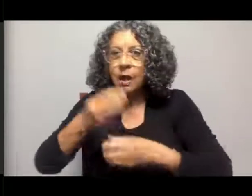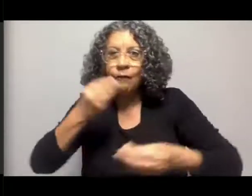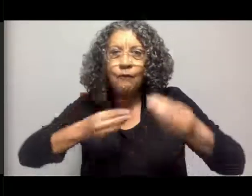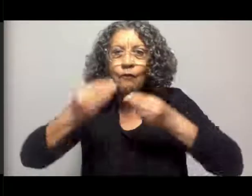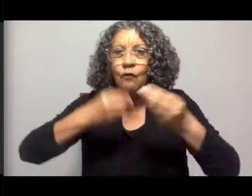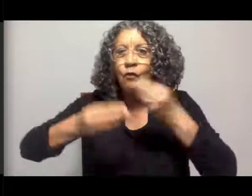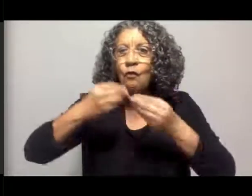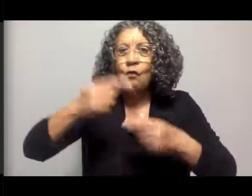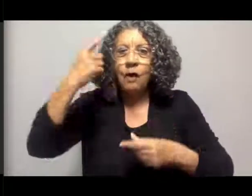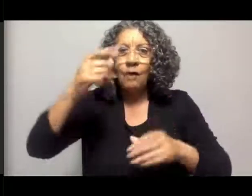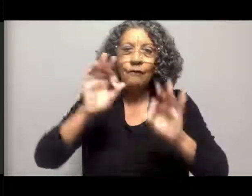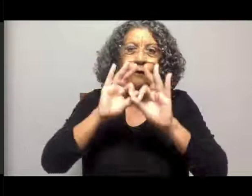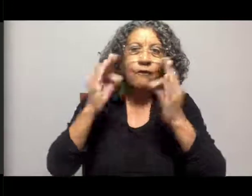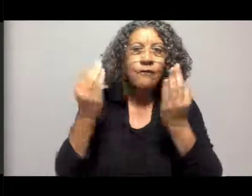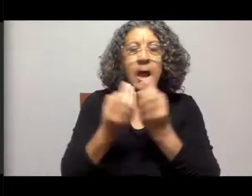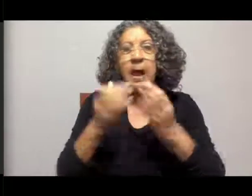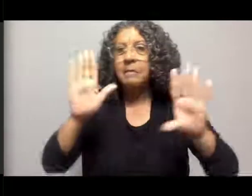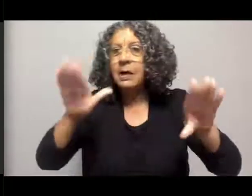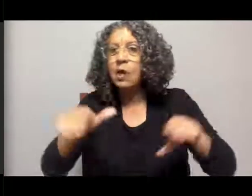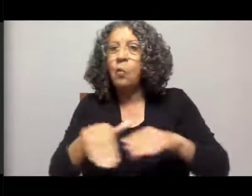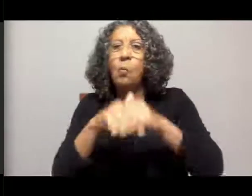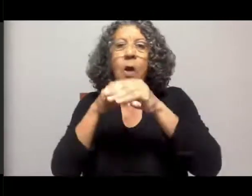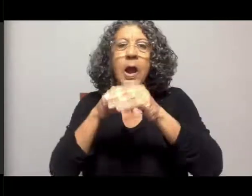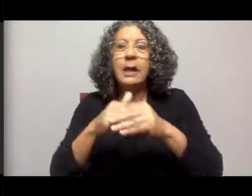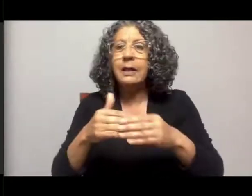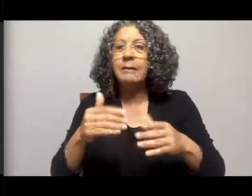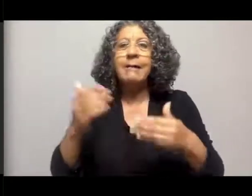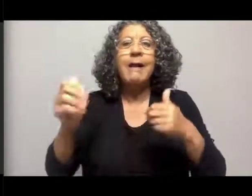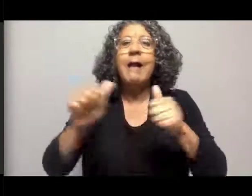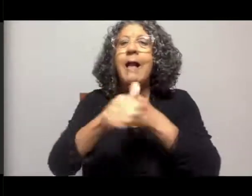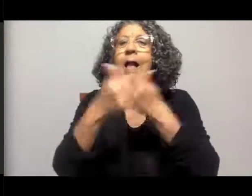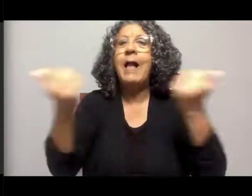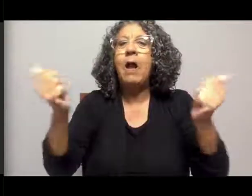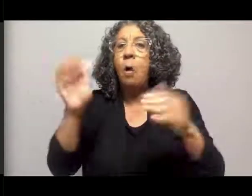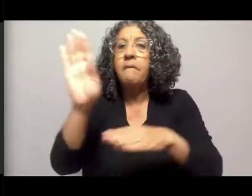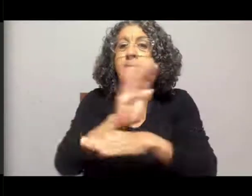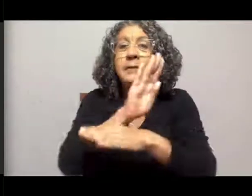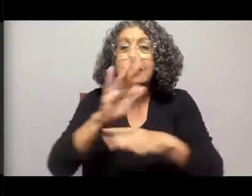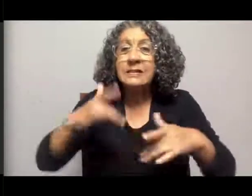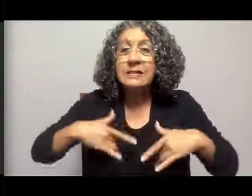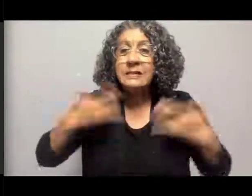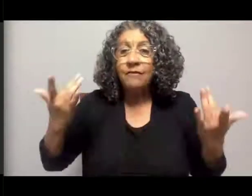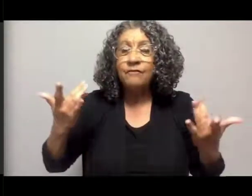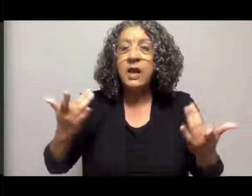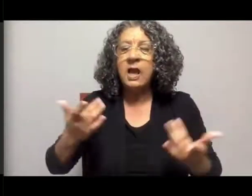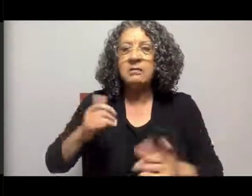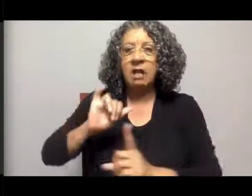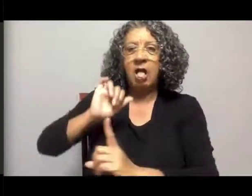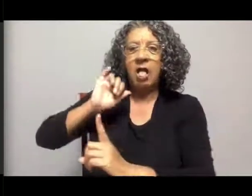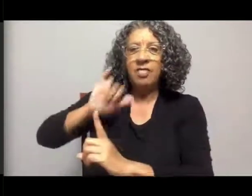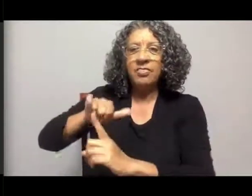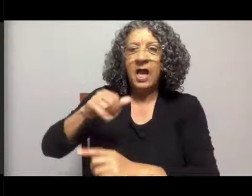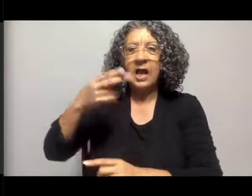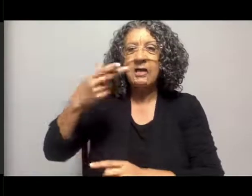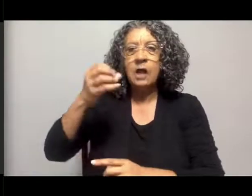making different foods for your families or a wedding or a business event